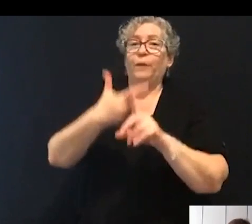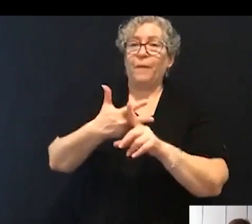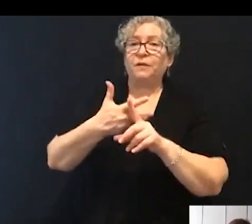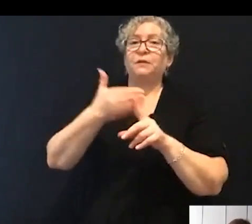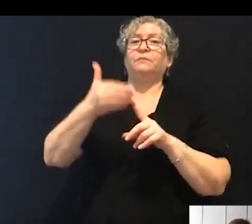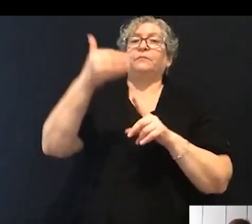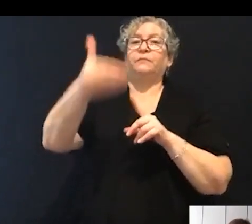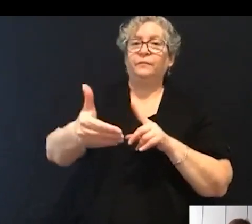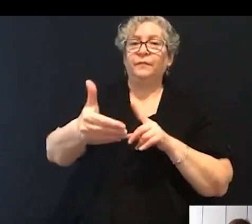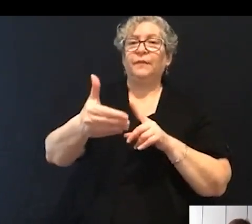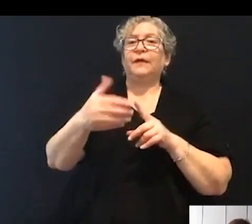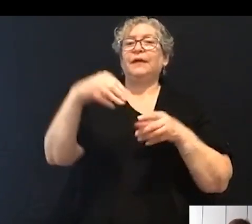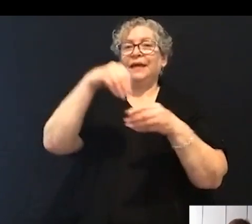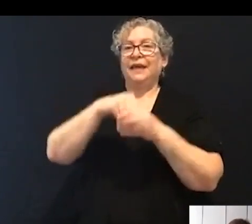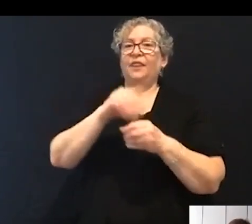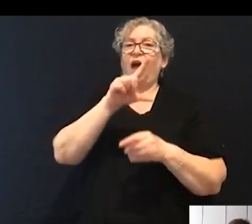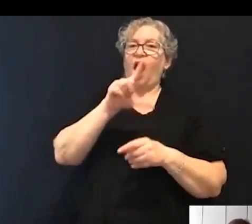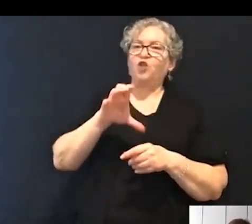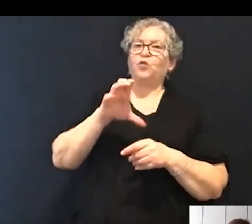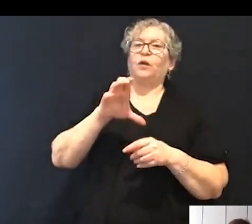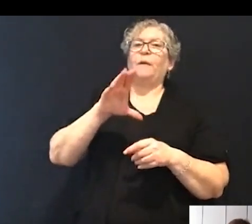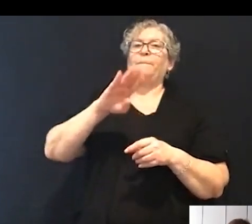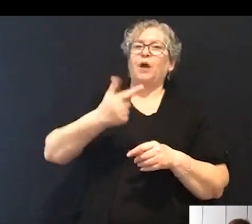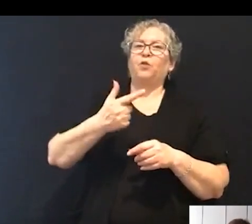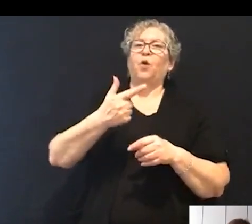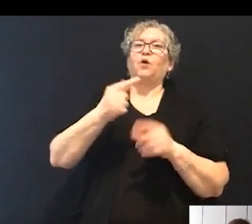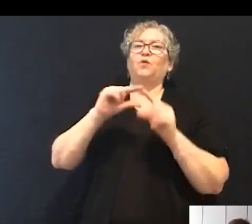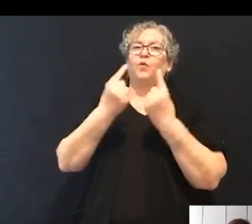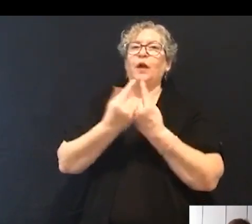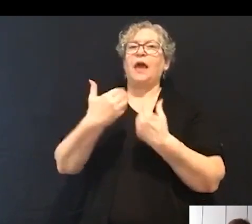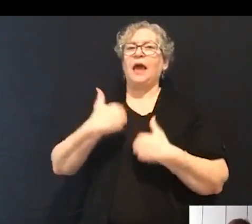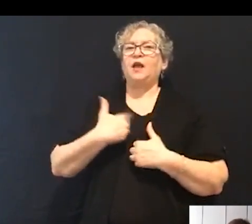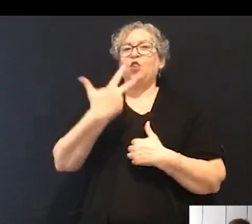The 100 microgram group had three to four months follow up.